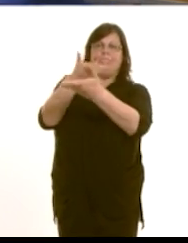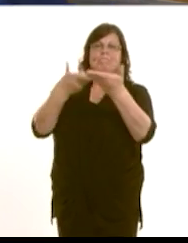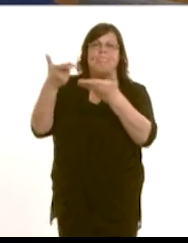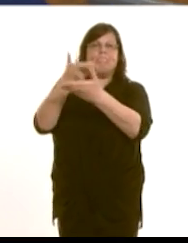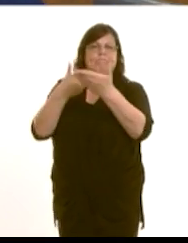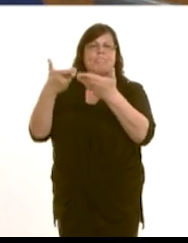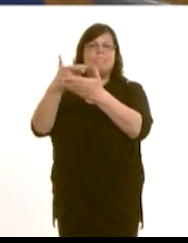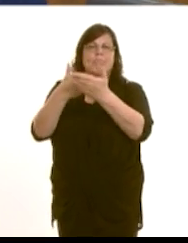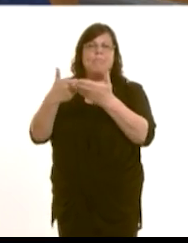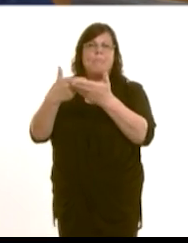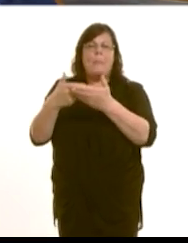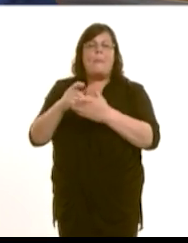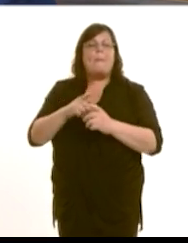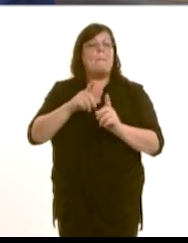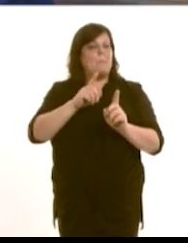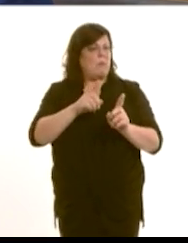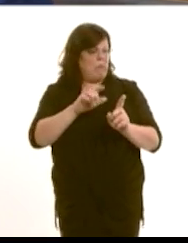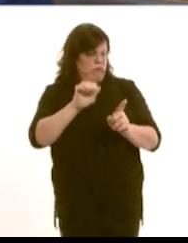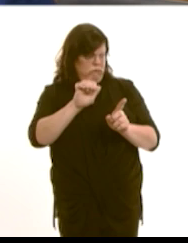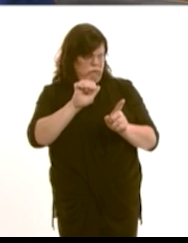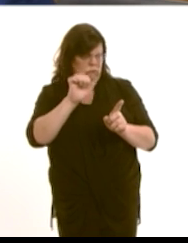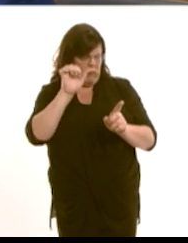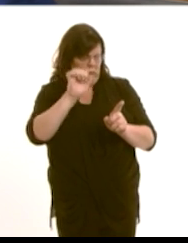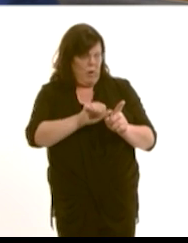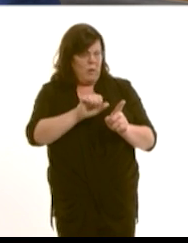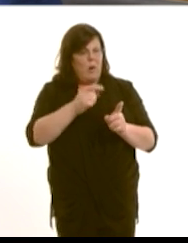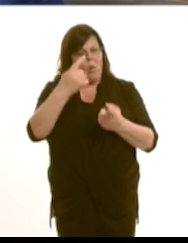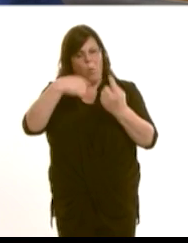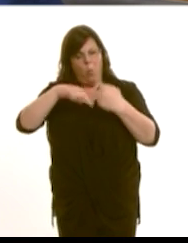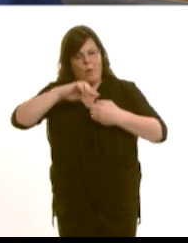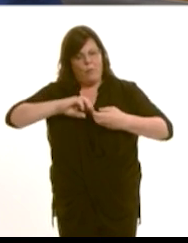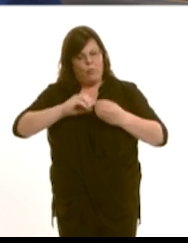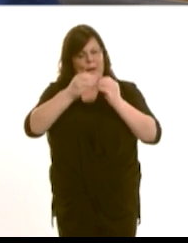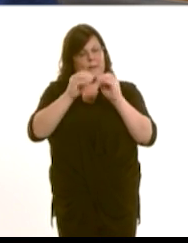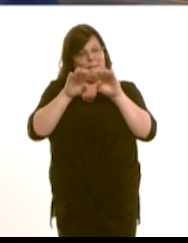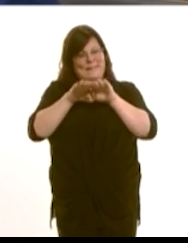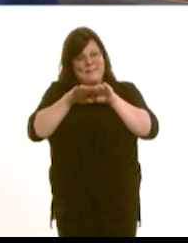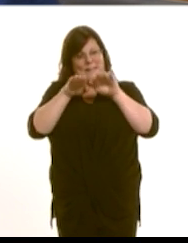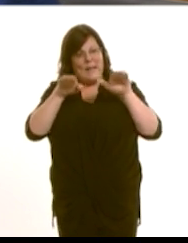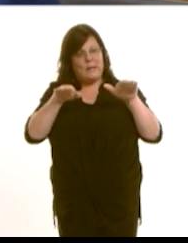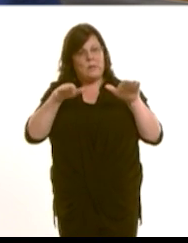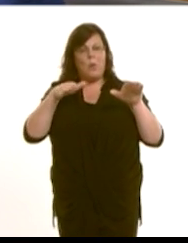But it is correct to say that, where we set in place standards that we expect to be observed